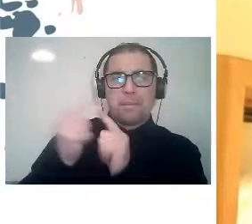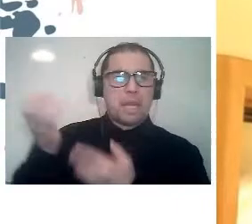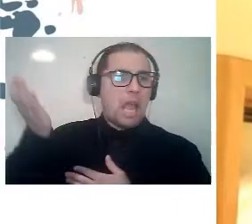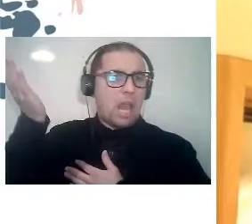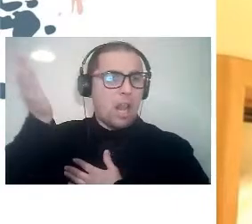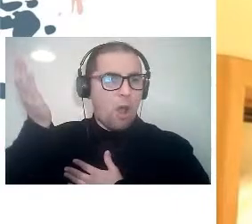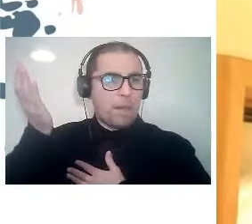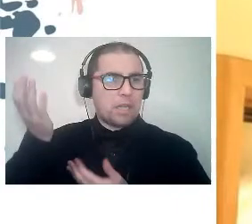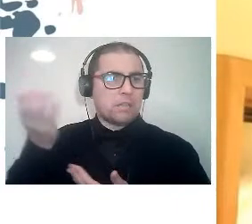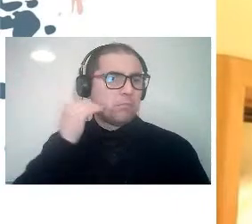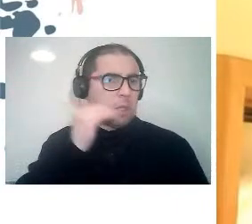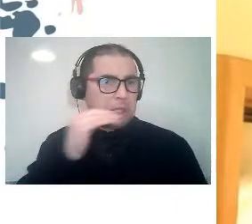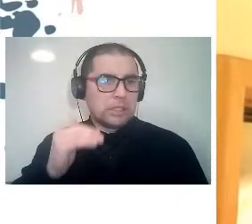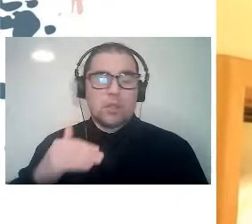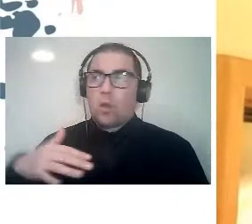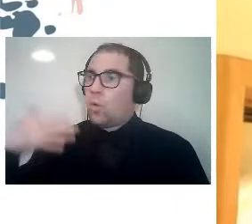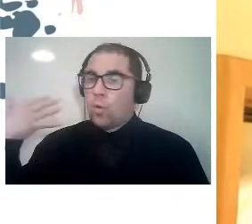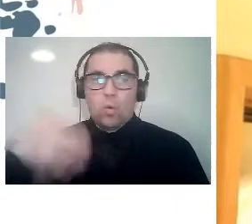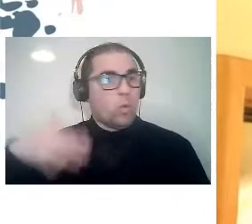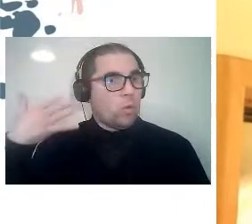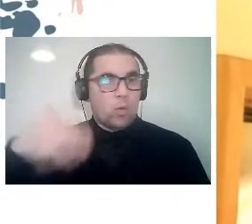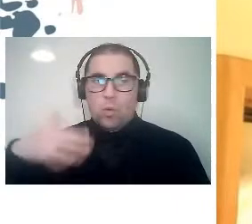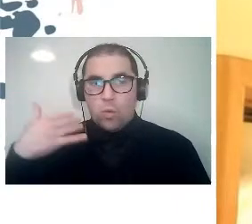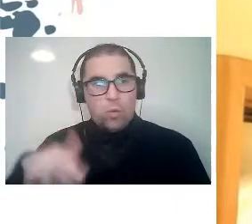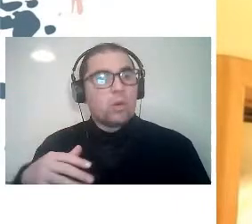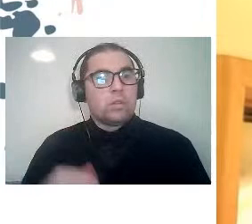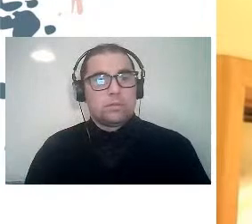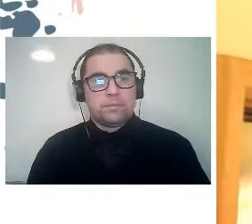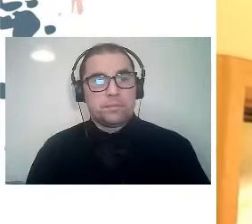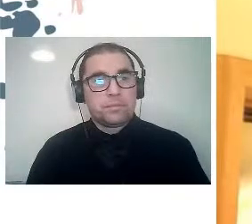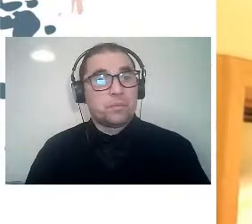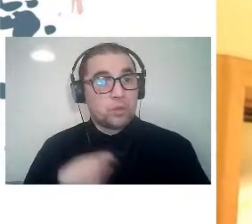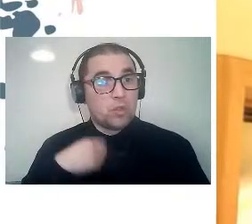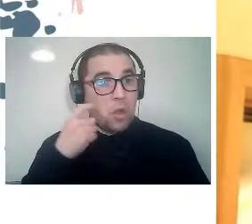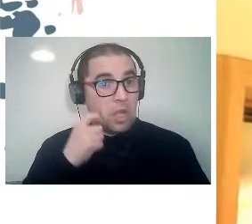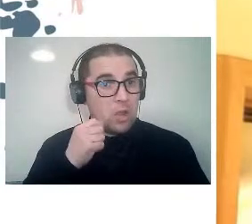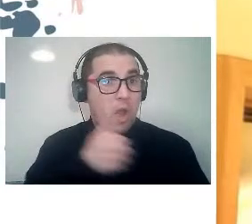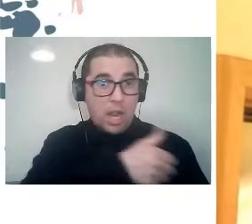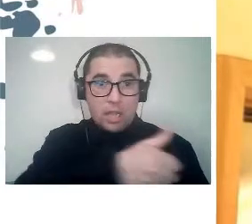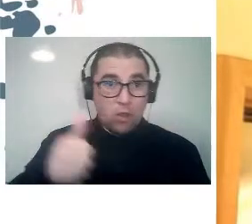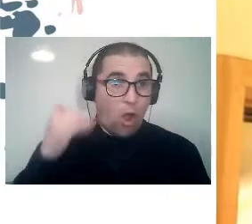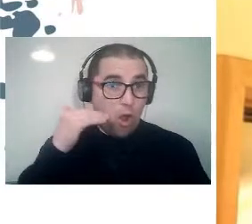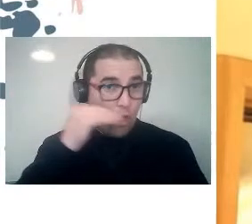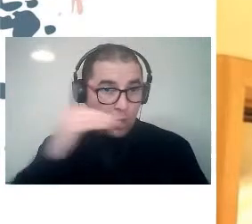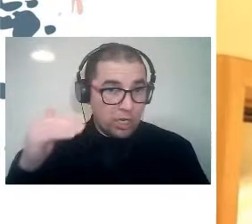for a child is second to none, and I think all children should have it.